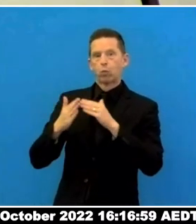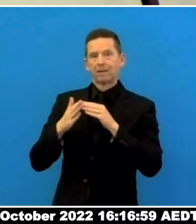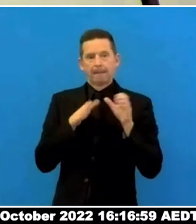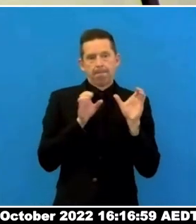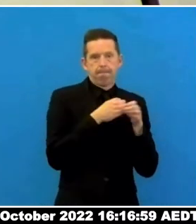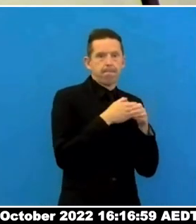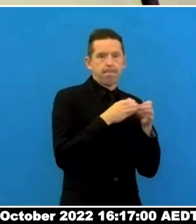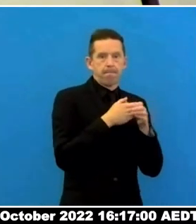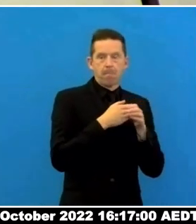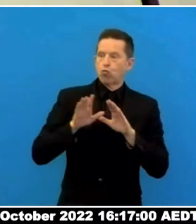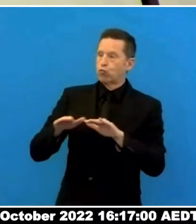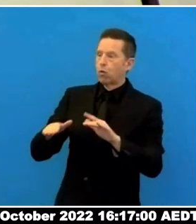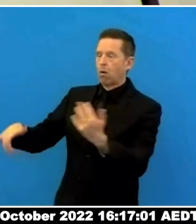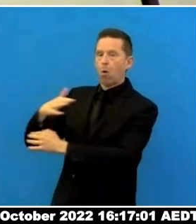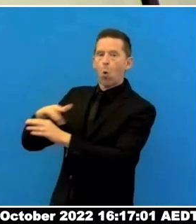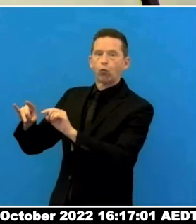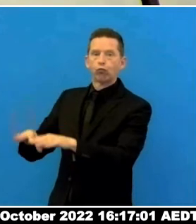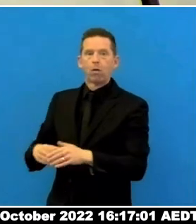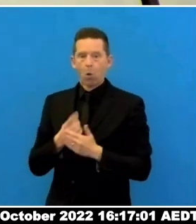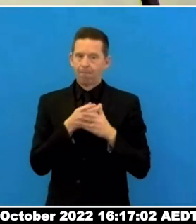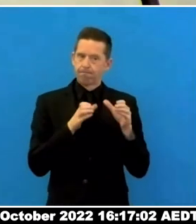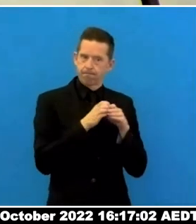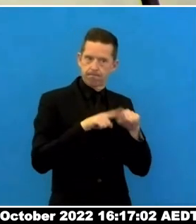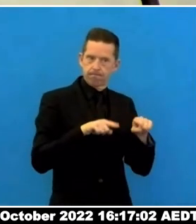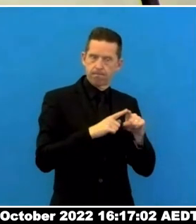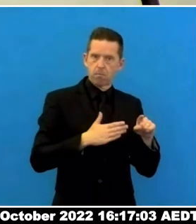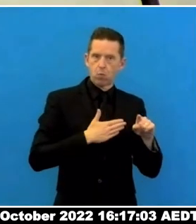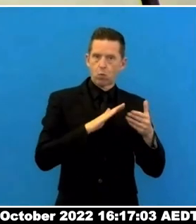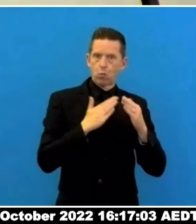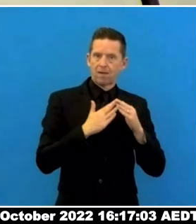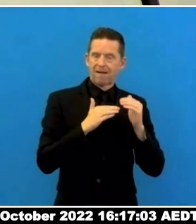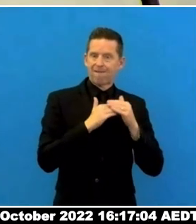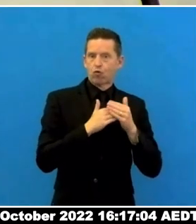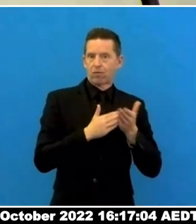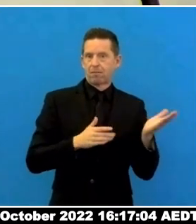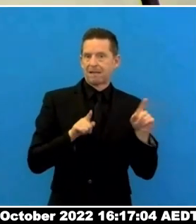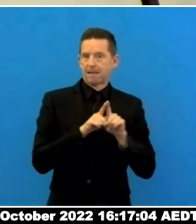You know, they are only with their community friends from the same community, some same culture.